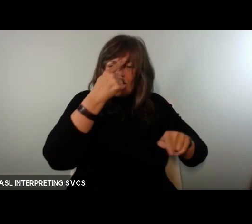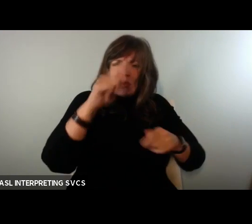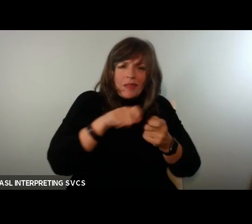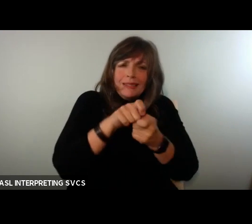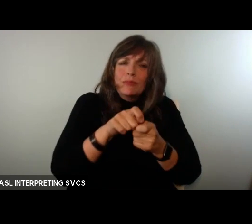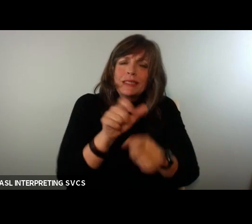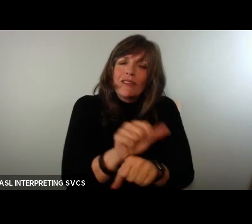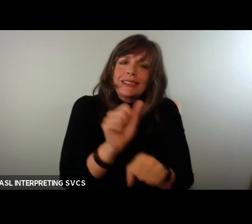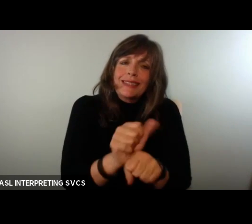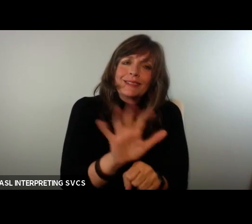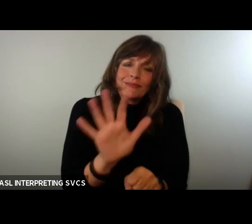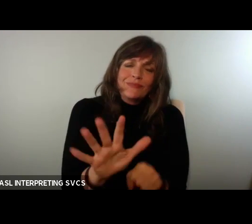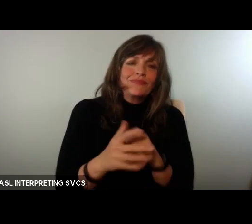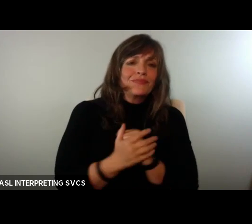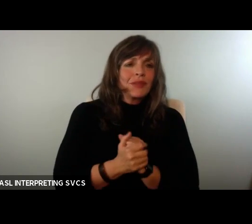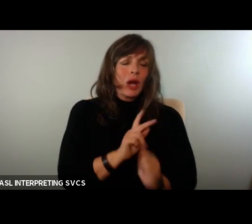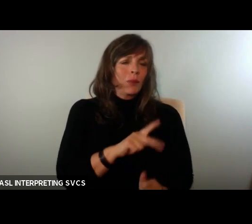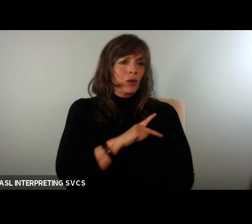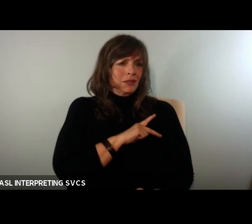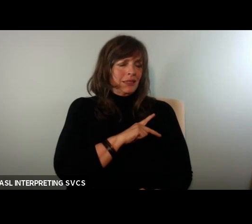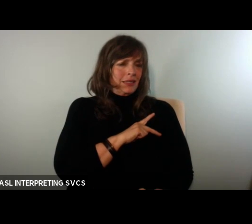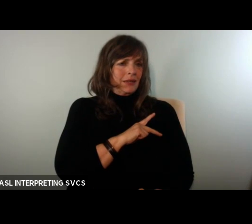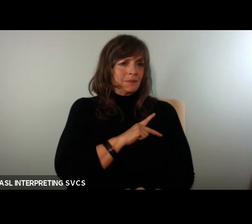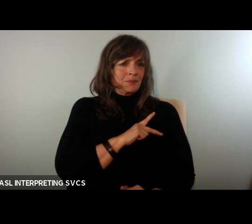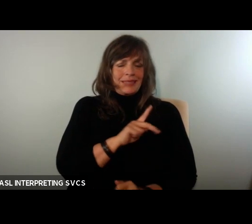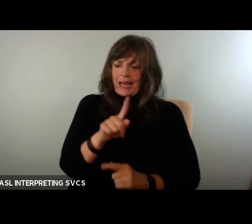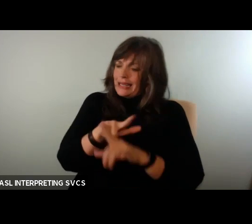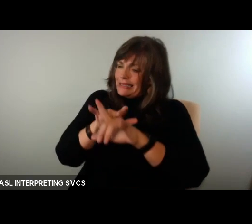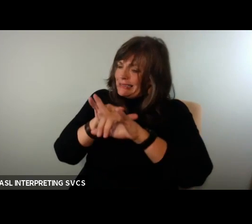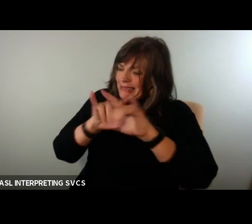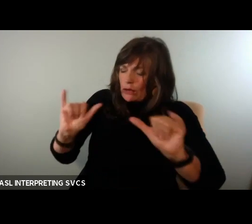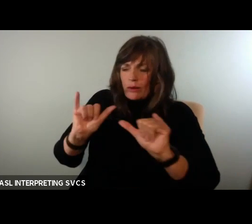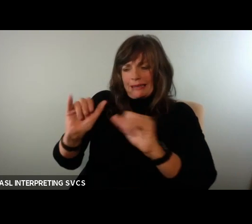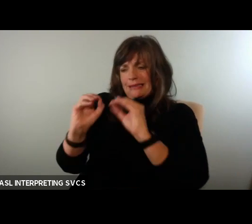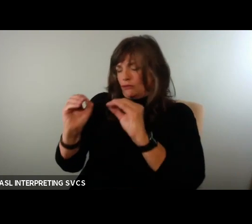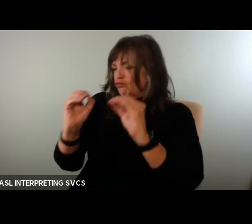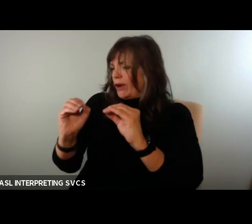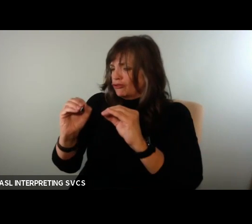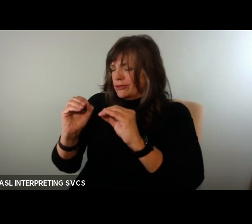I've opted to forego synchronous instruction for the remainder of my spring semester,